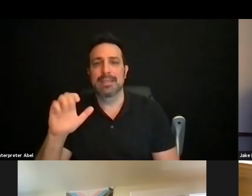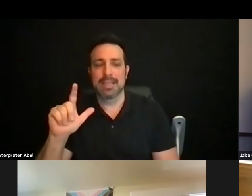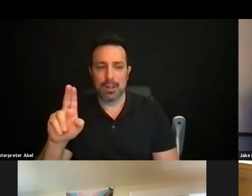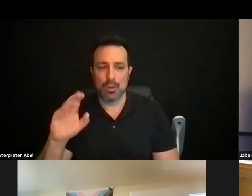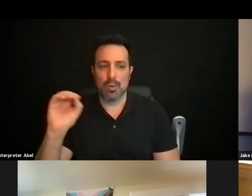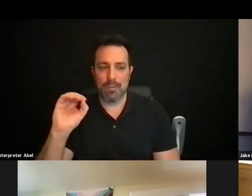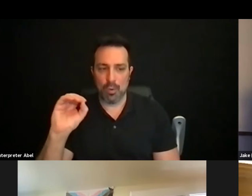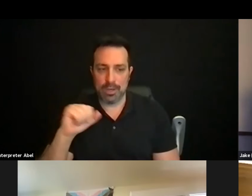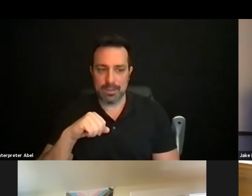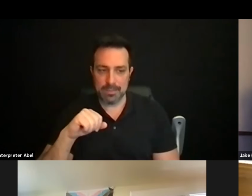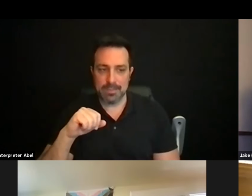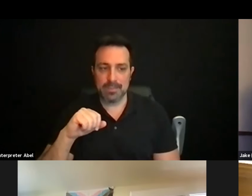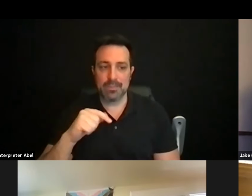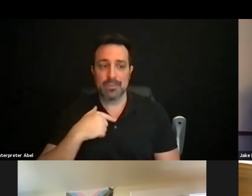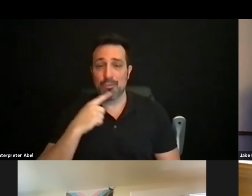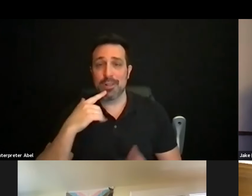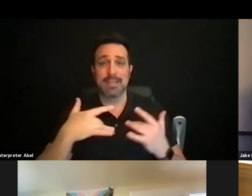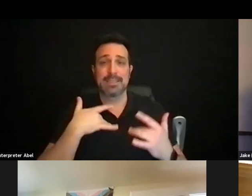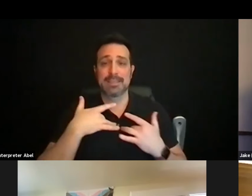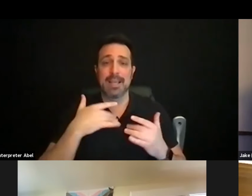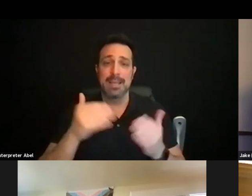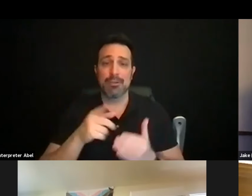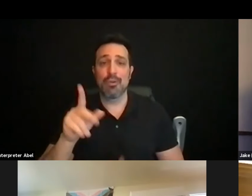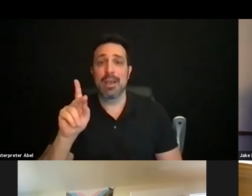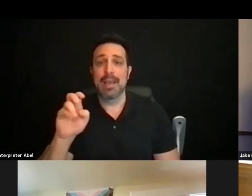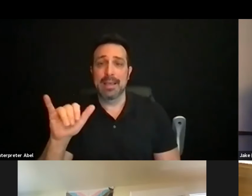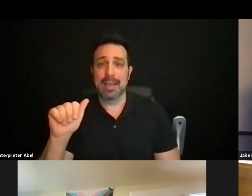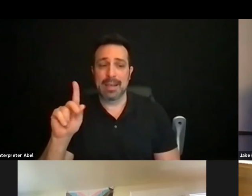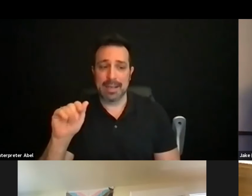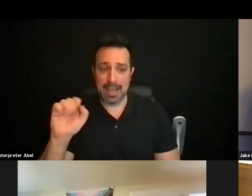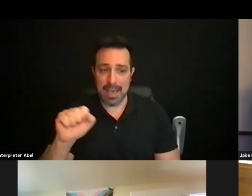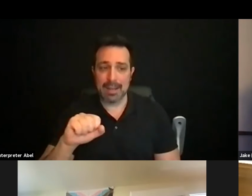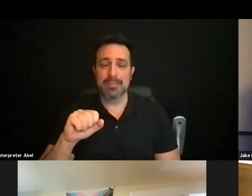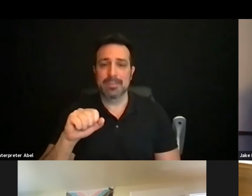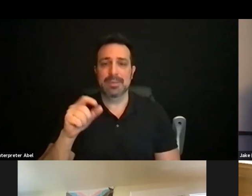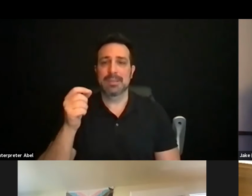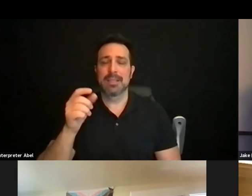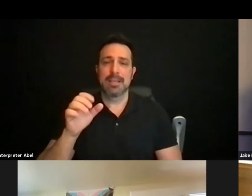of you that didn't hear me the first time, my name is Doug brown. I'm the communication strategist at the ACLU